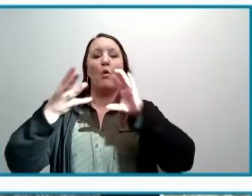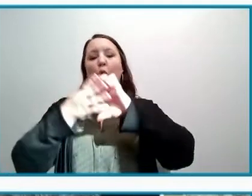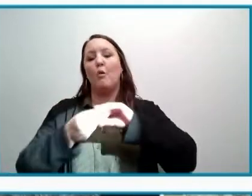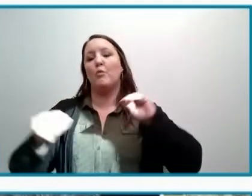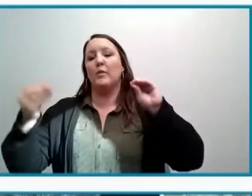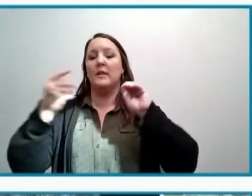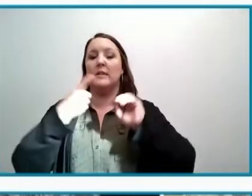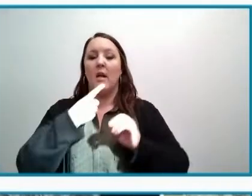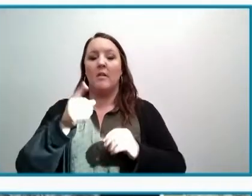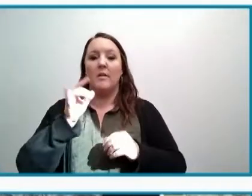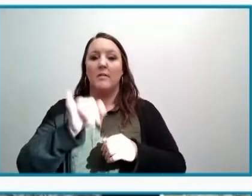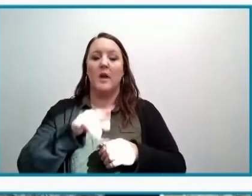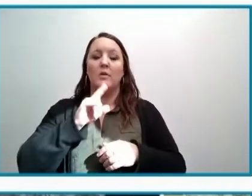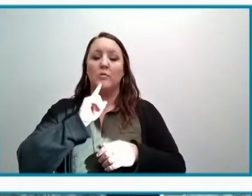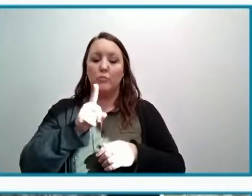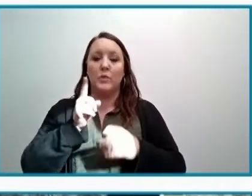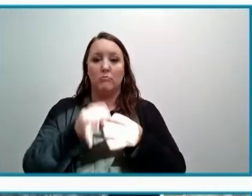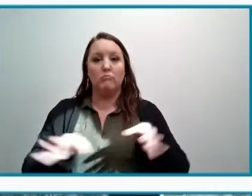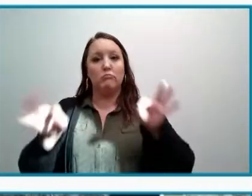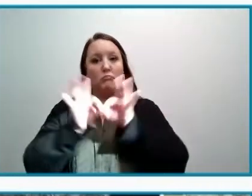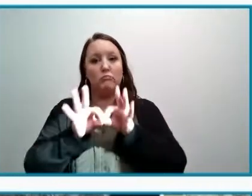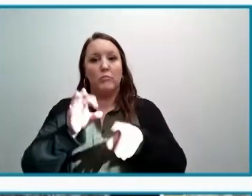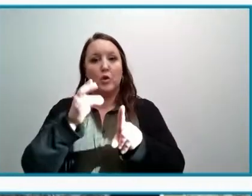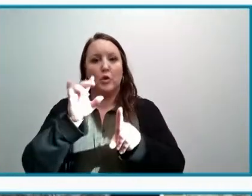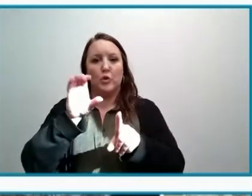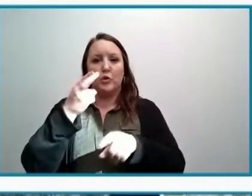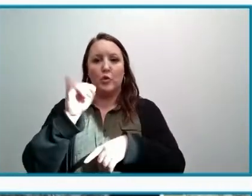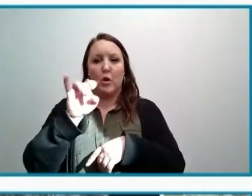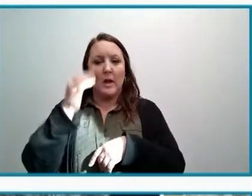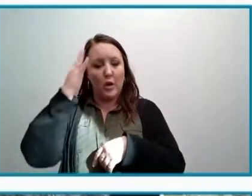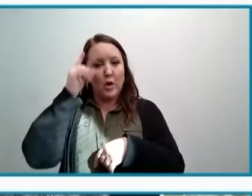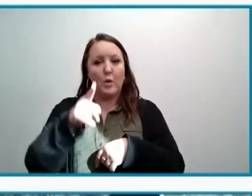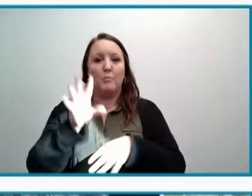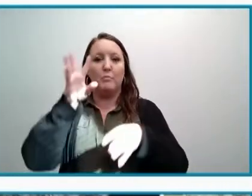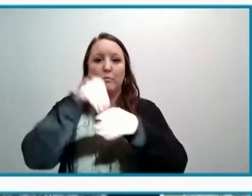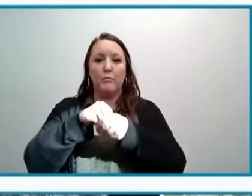that I know has been a part of the Texas Folklife programming through